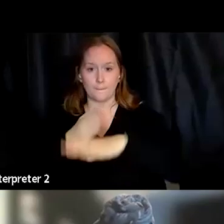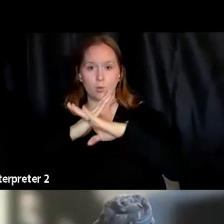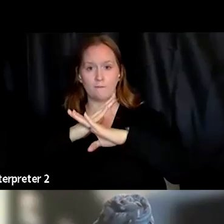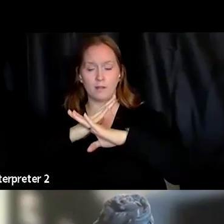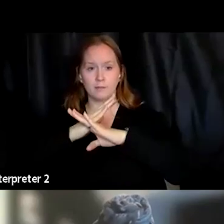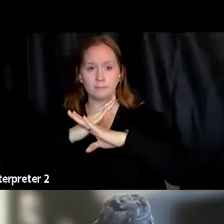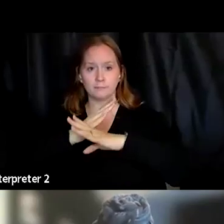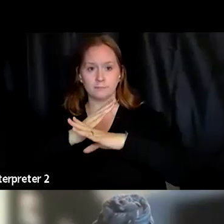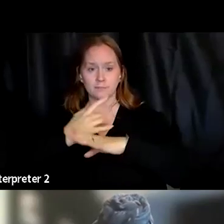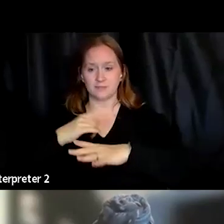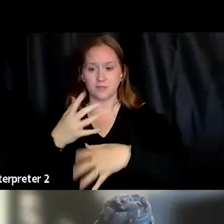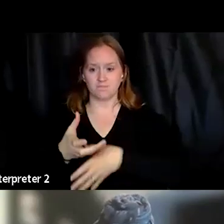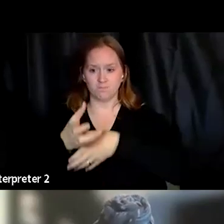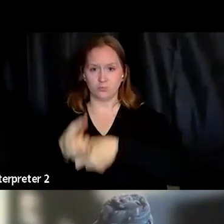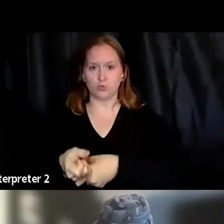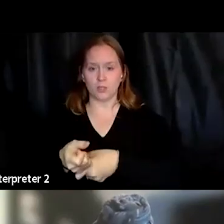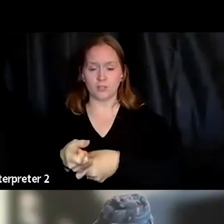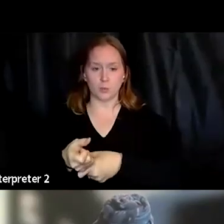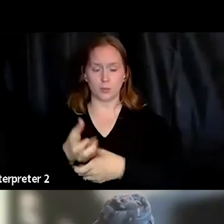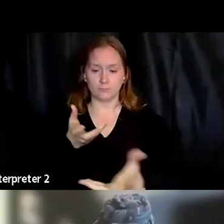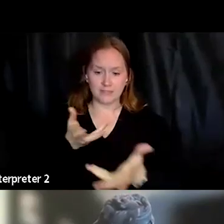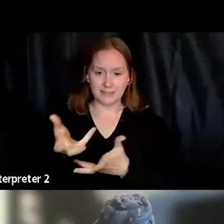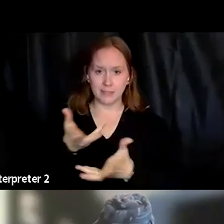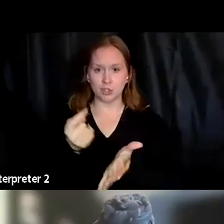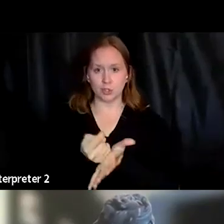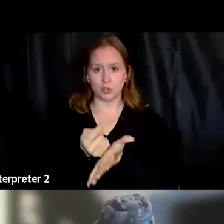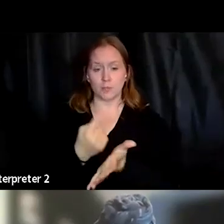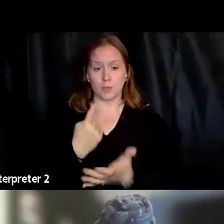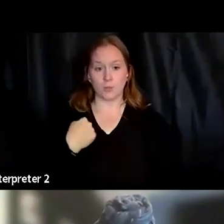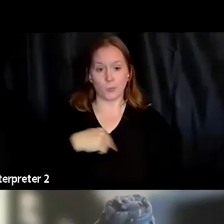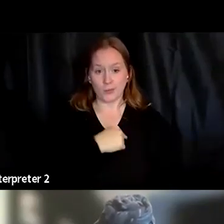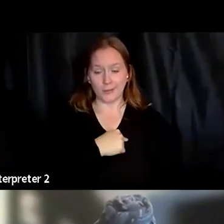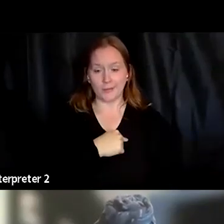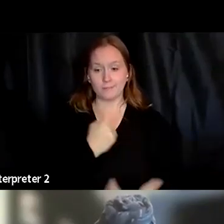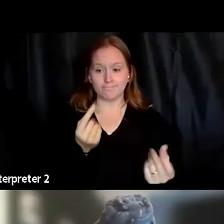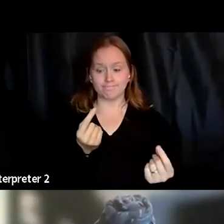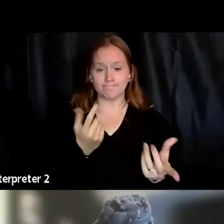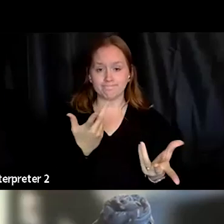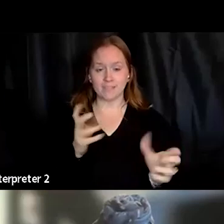and engaging in treatment, we have the opportunity to help them tell their story